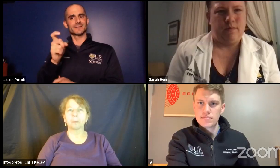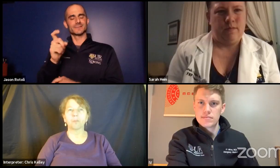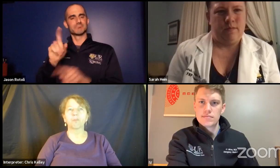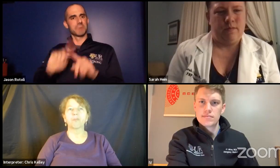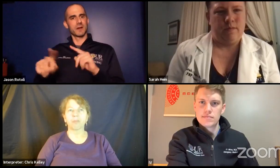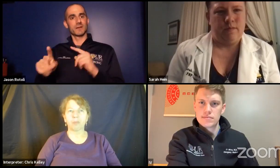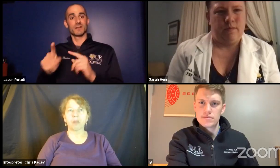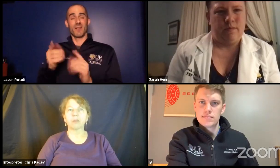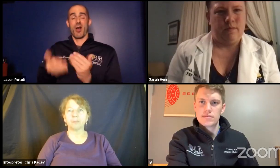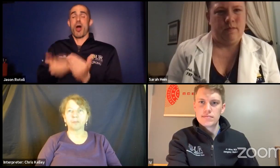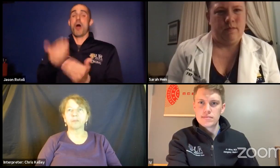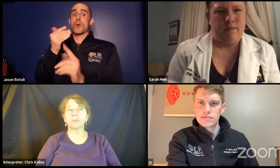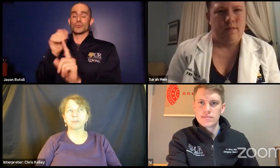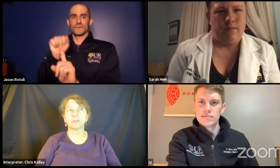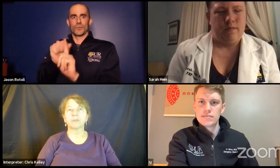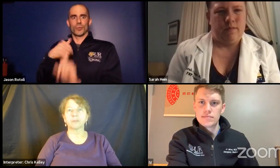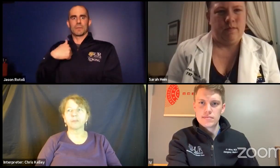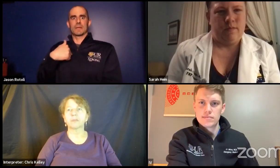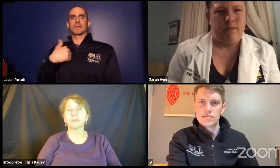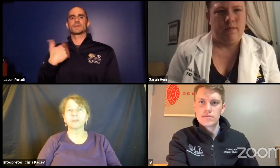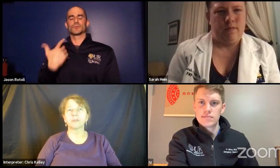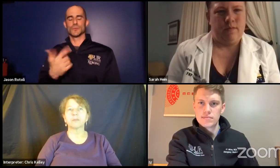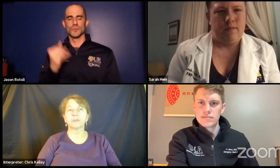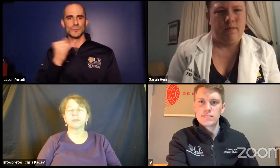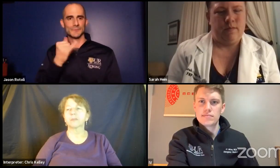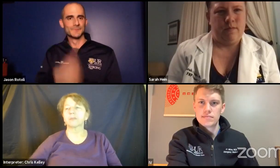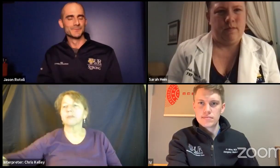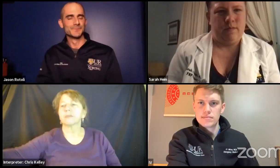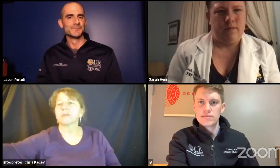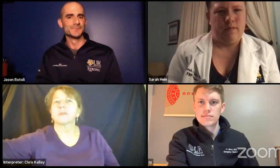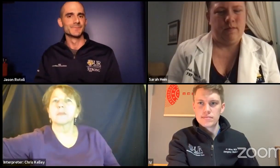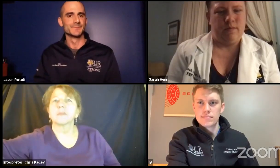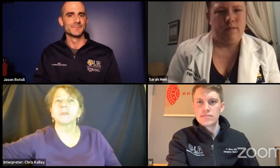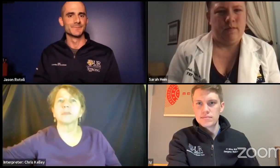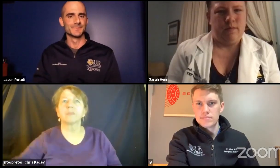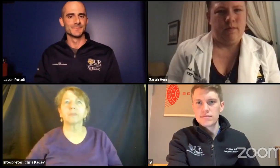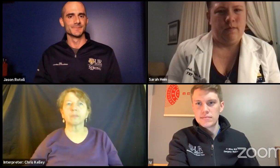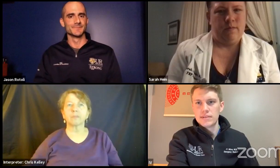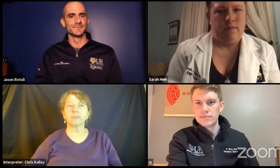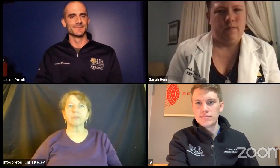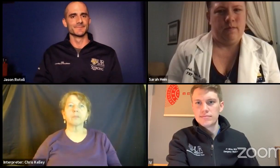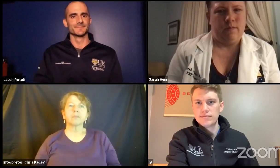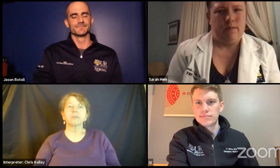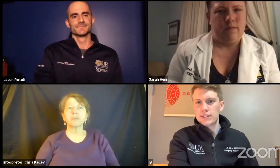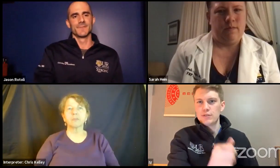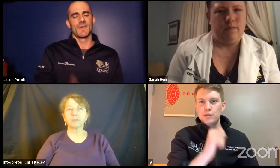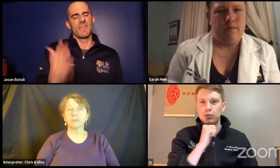perfect story about reflux. That's what it sounded like when we were talking.